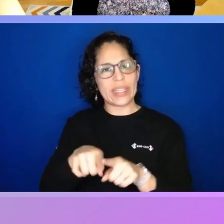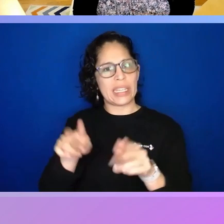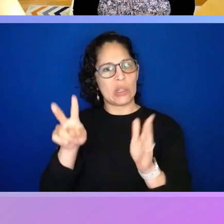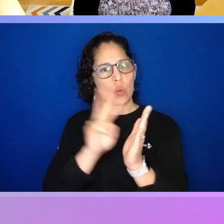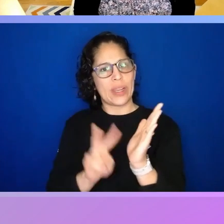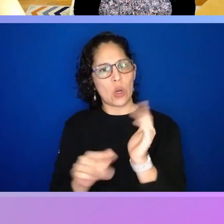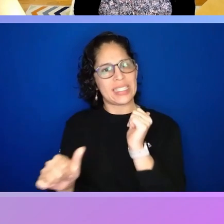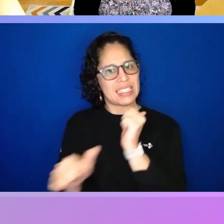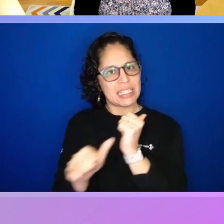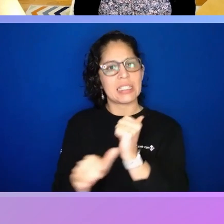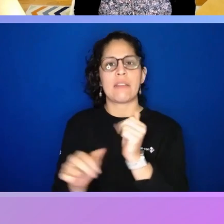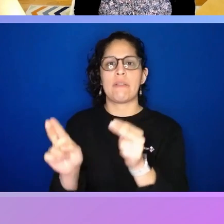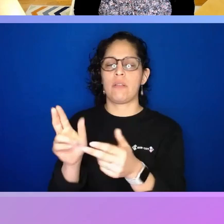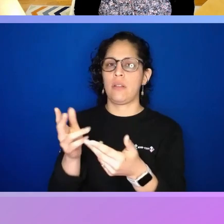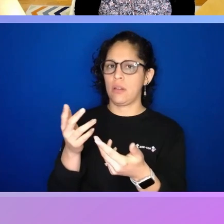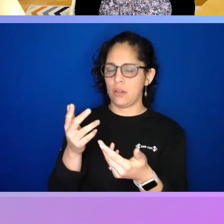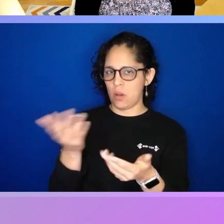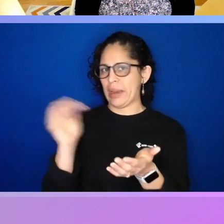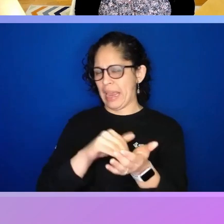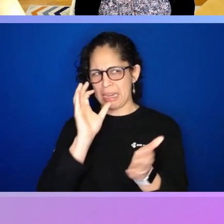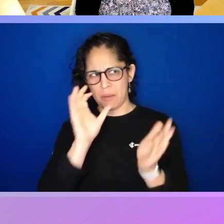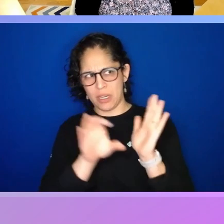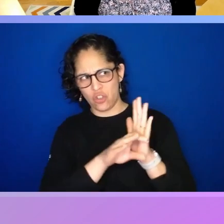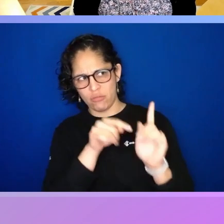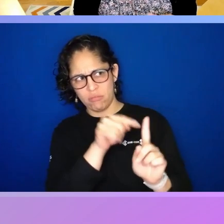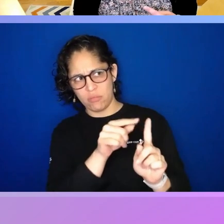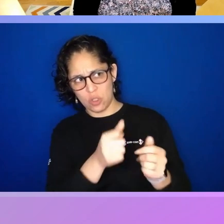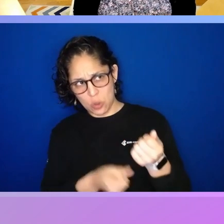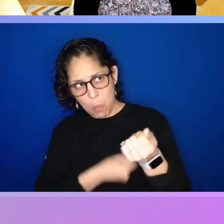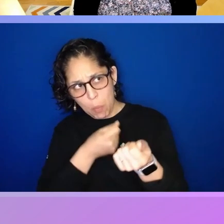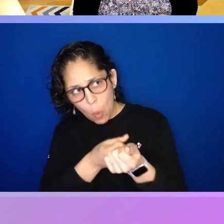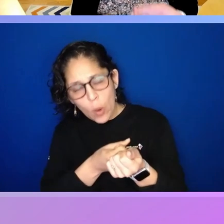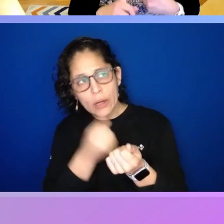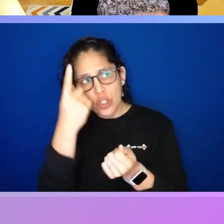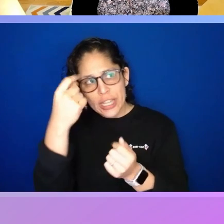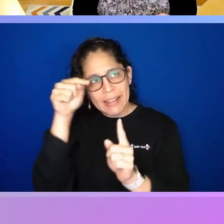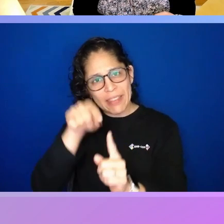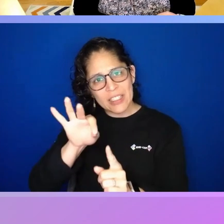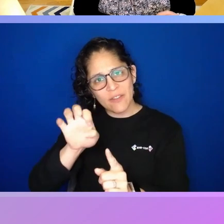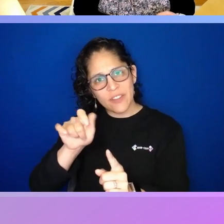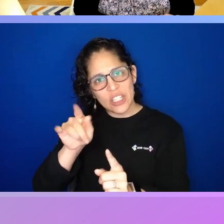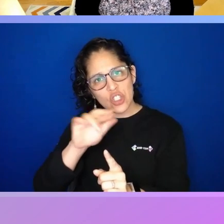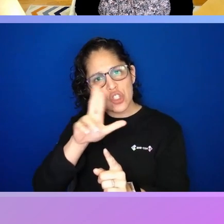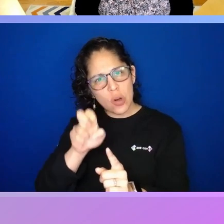they will be used. This is why image alternative text is important to designing design in the phase. And who